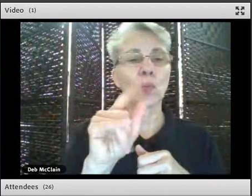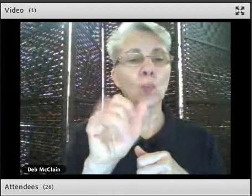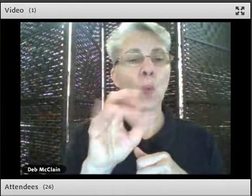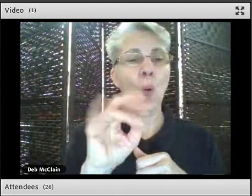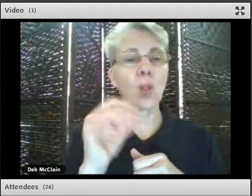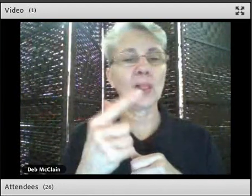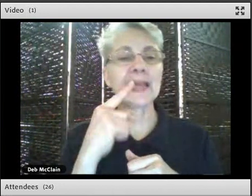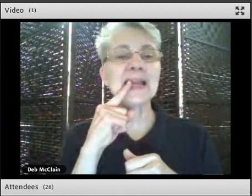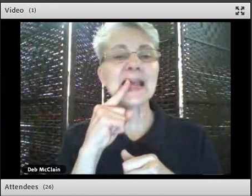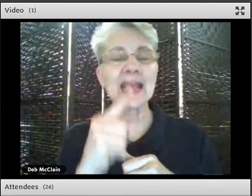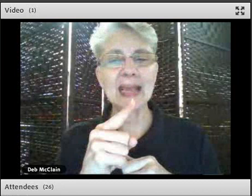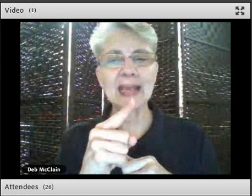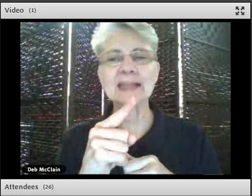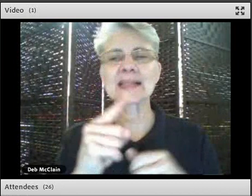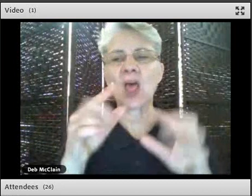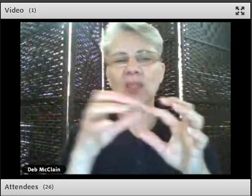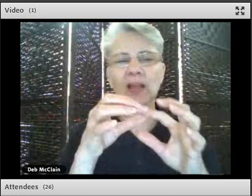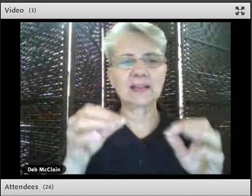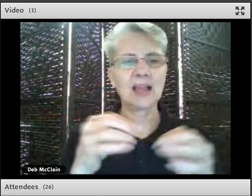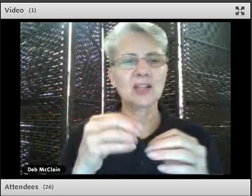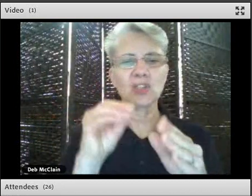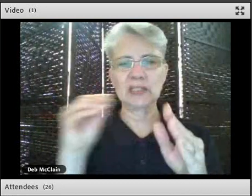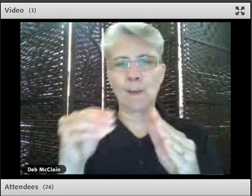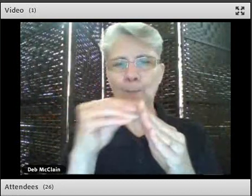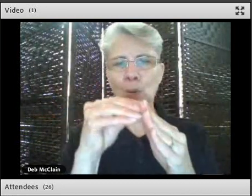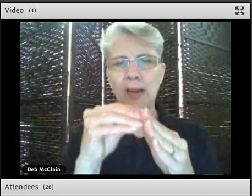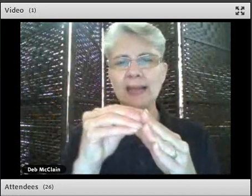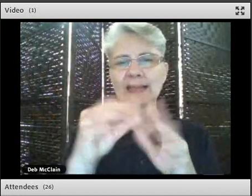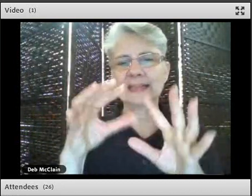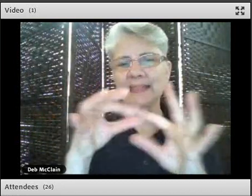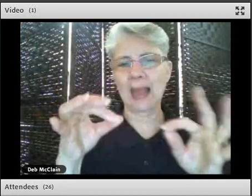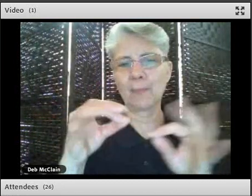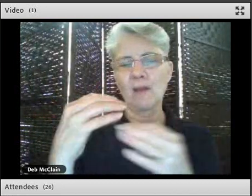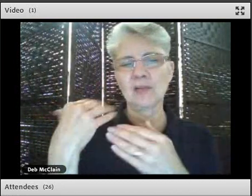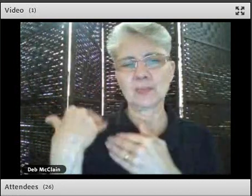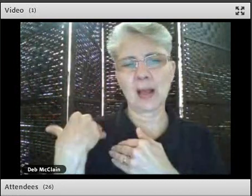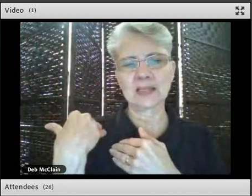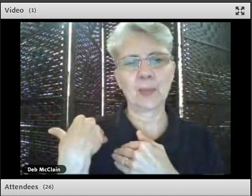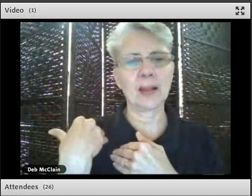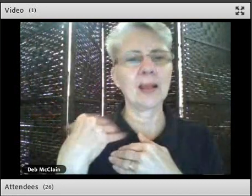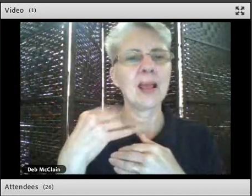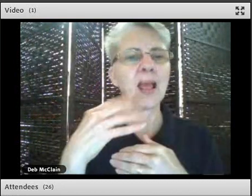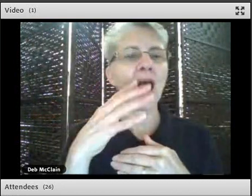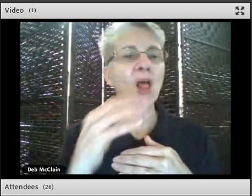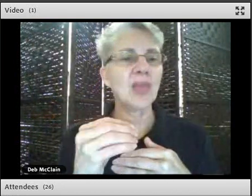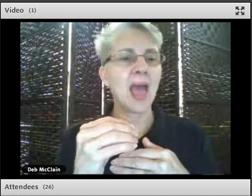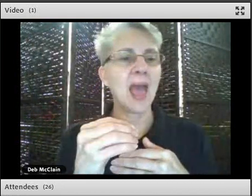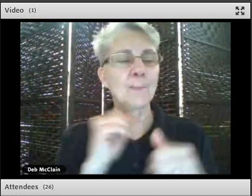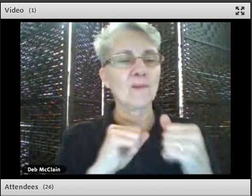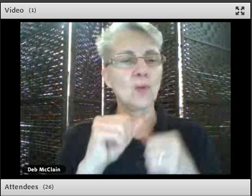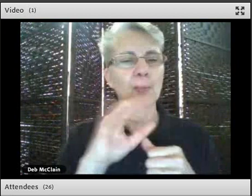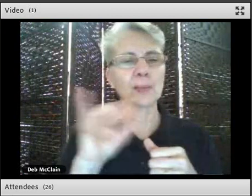"Performance by Jim Dale" -- that is not a statement of creation. That is a statement of contribution.